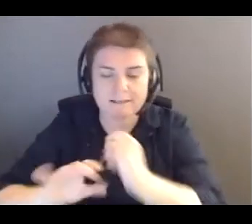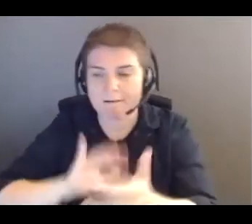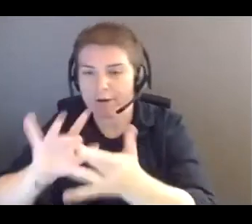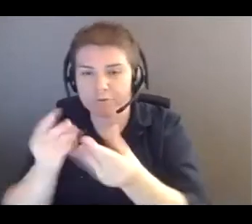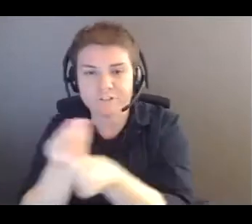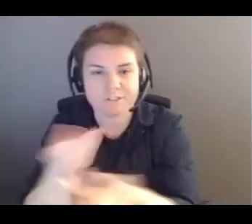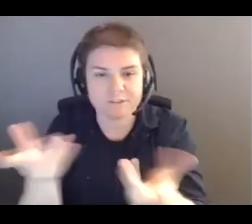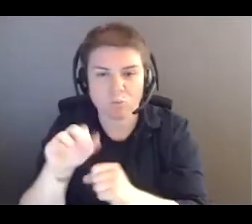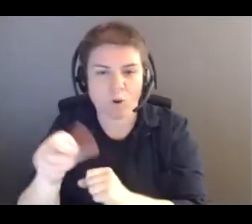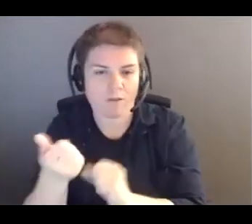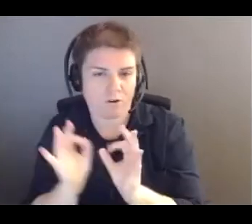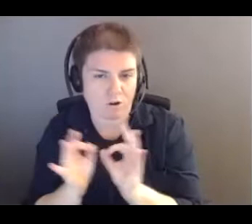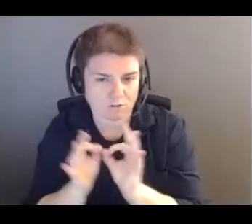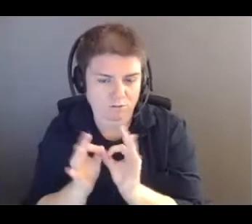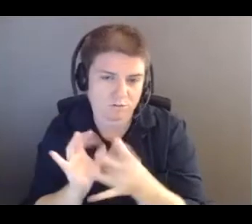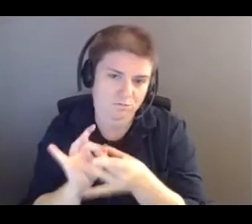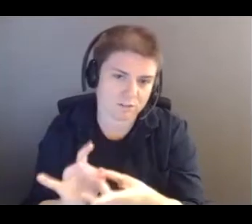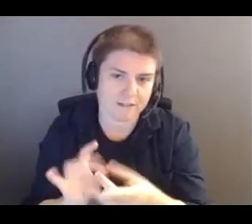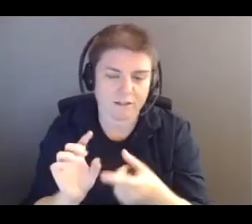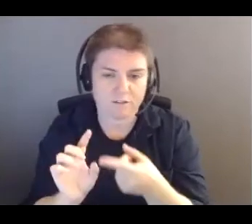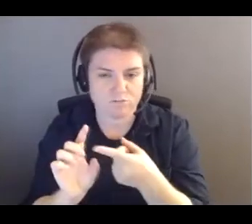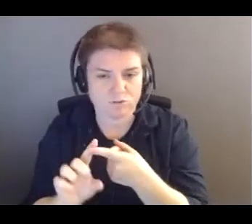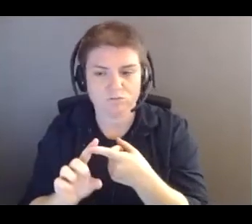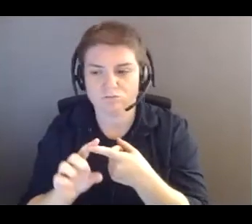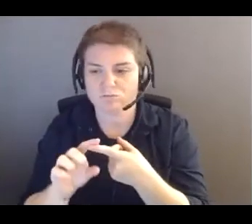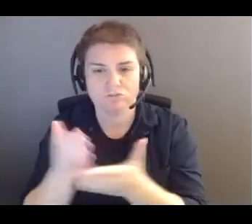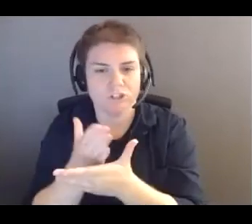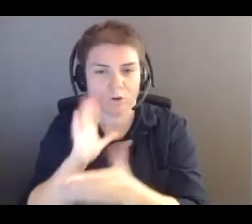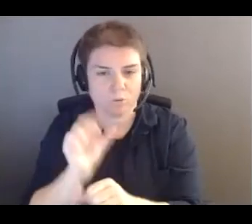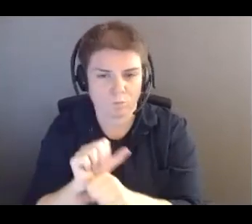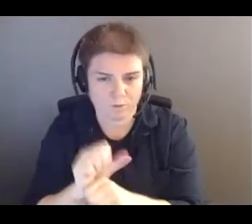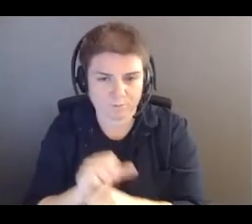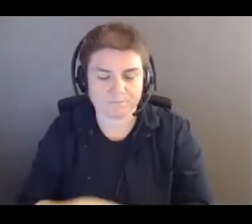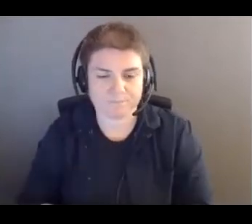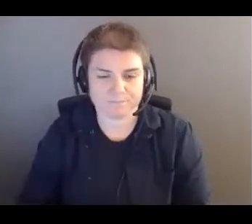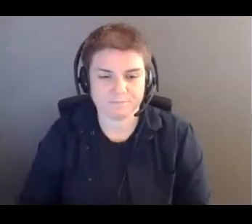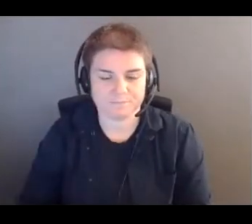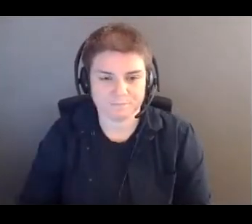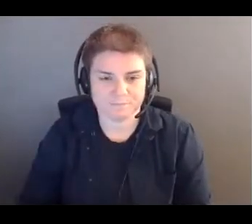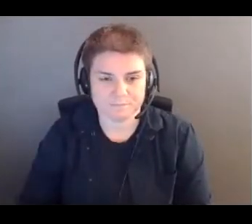or other costs associated with presenting and sharing the work. There is no limit to